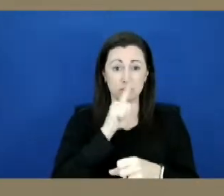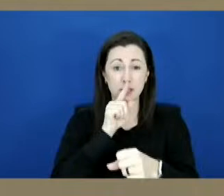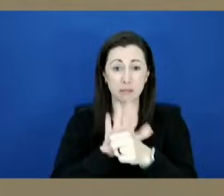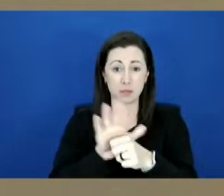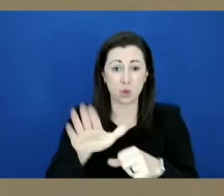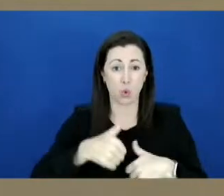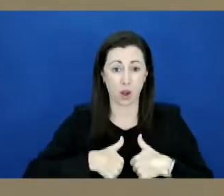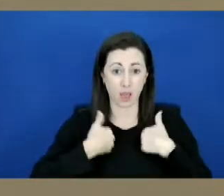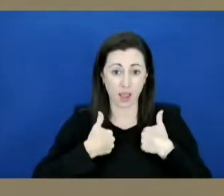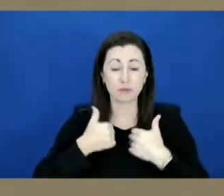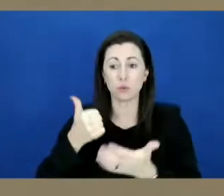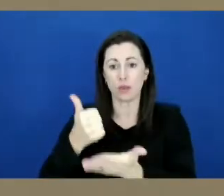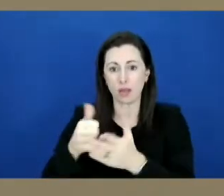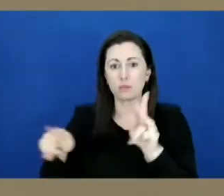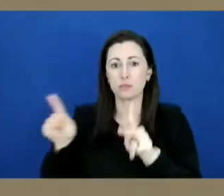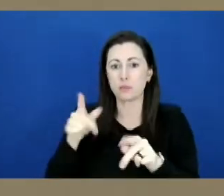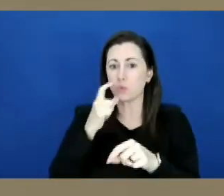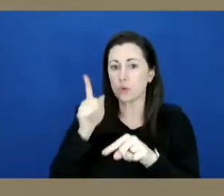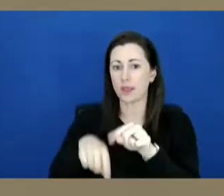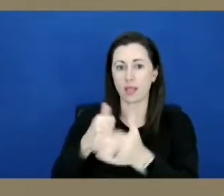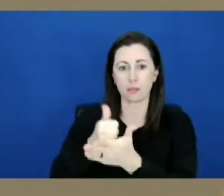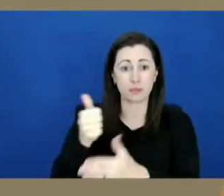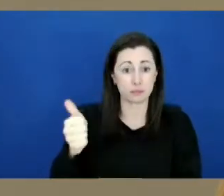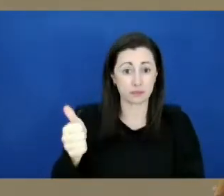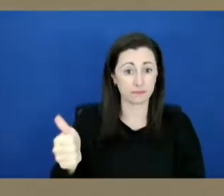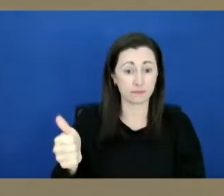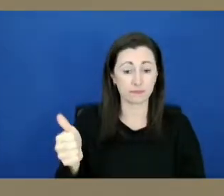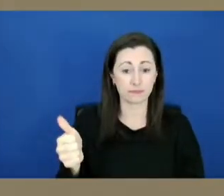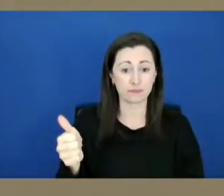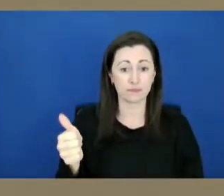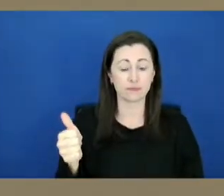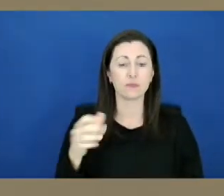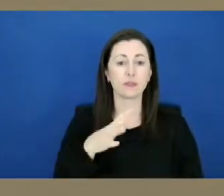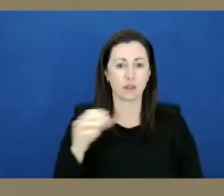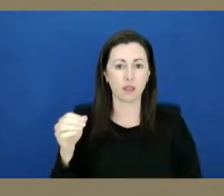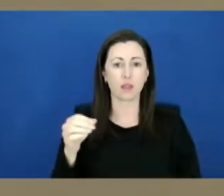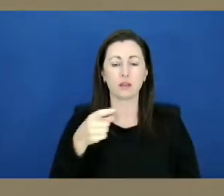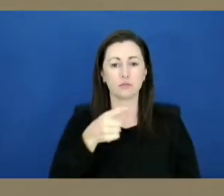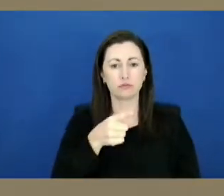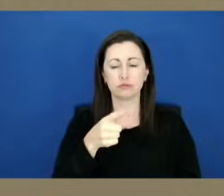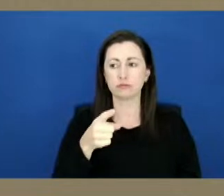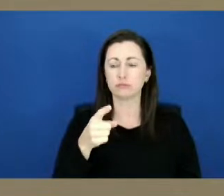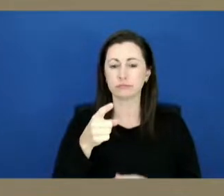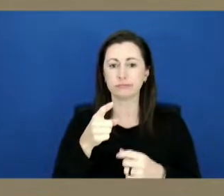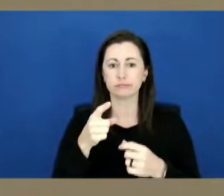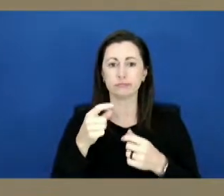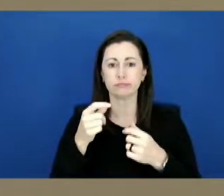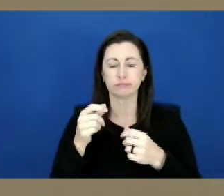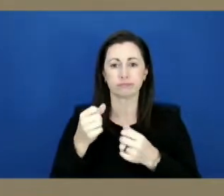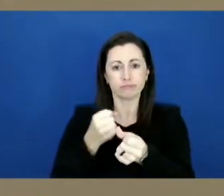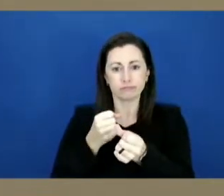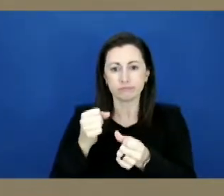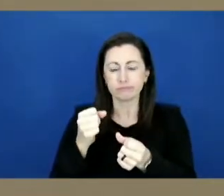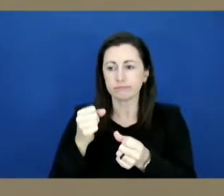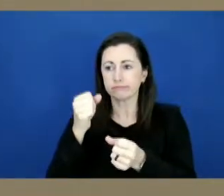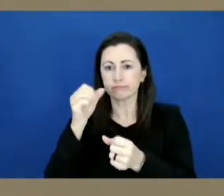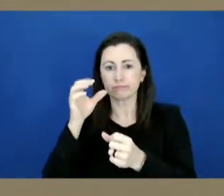HEALTH DEPARTMENT, AND HAVE DEDICATED YOUR LIVES TO HELP